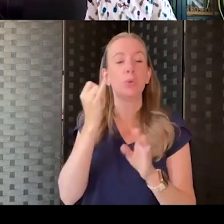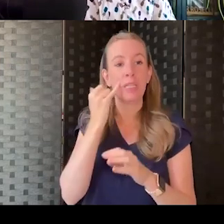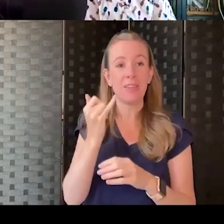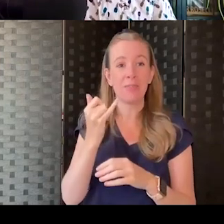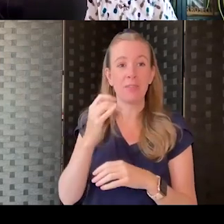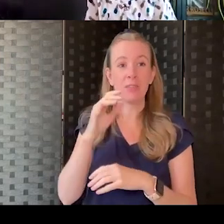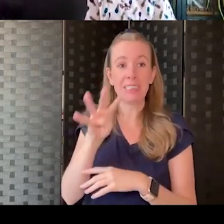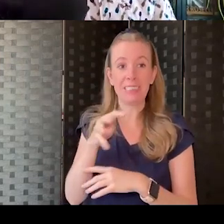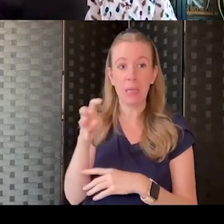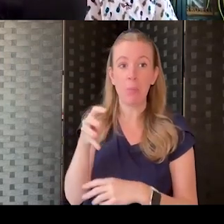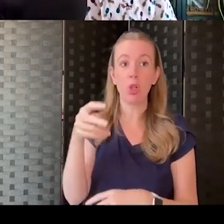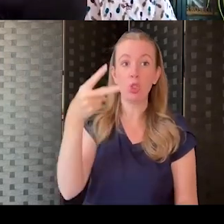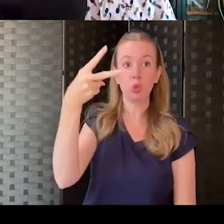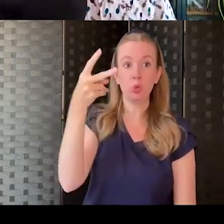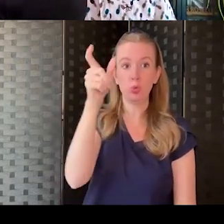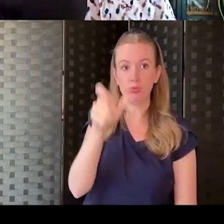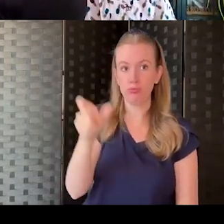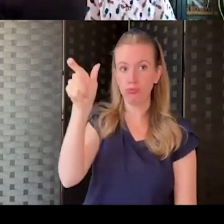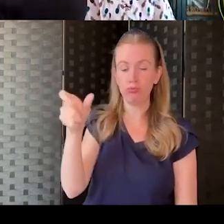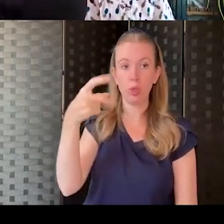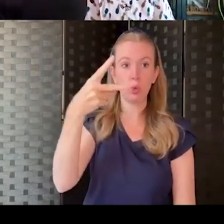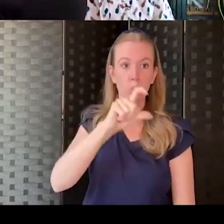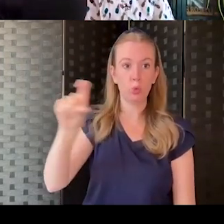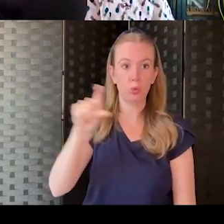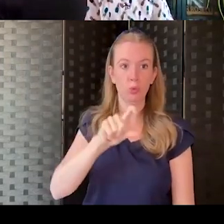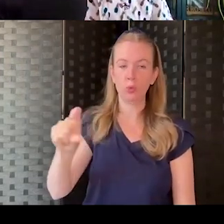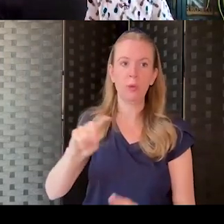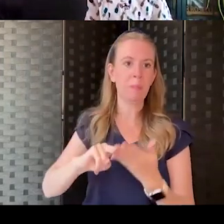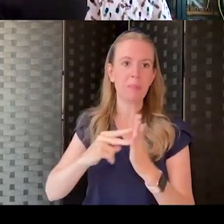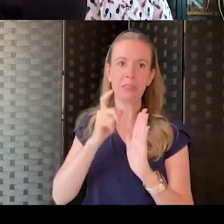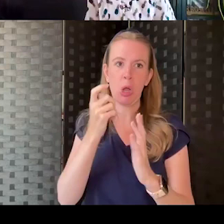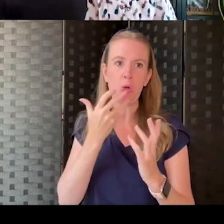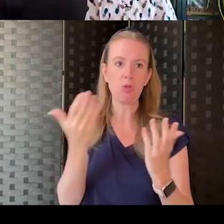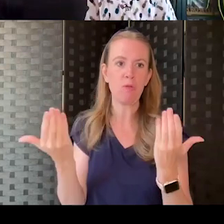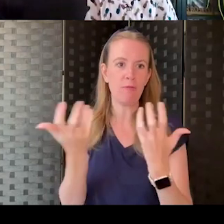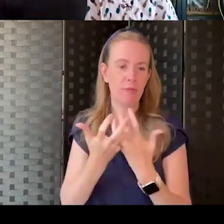or two column. Definitely don't use tables for layout. The last century called and thinks you